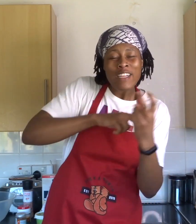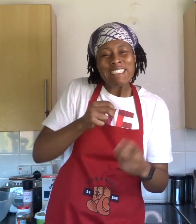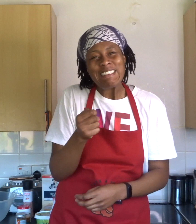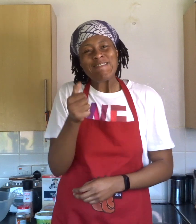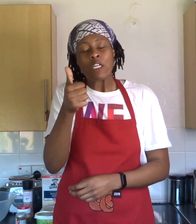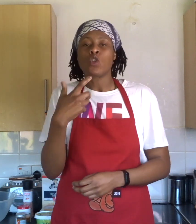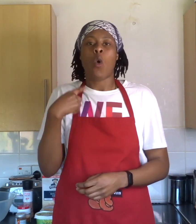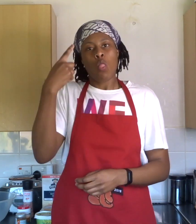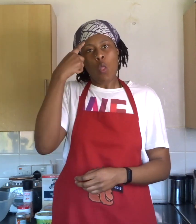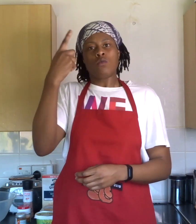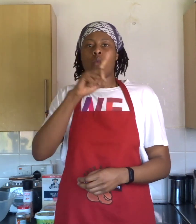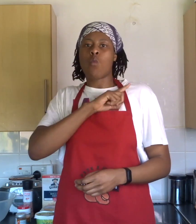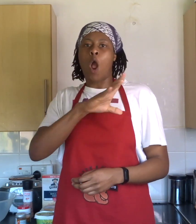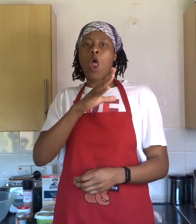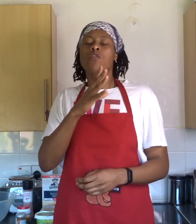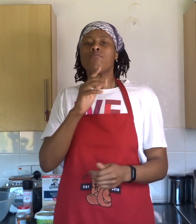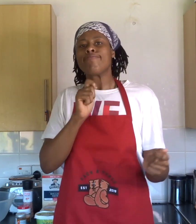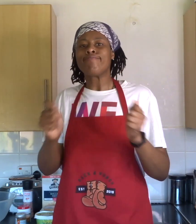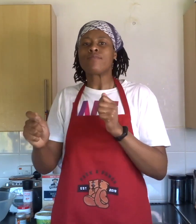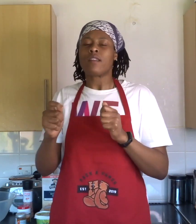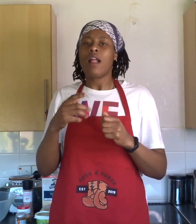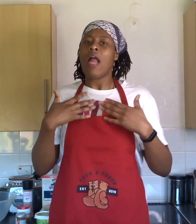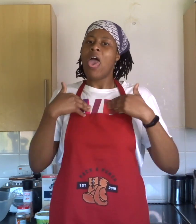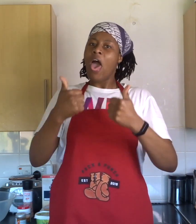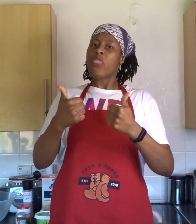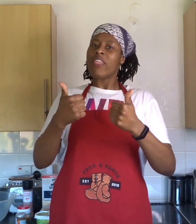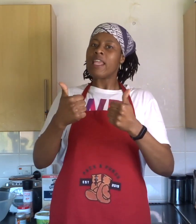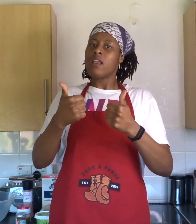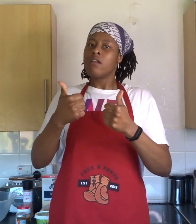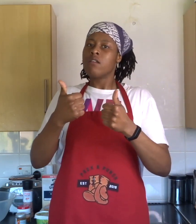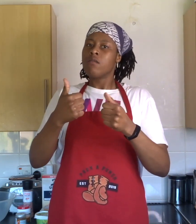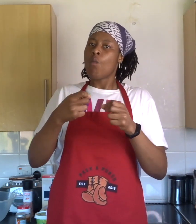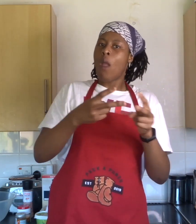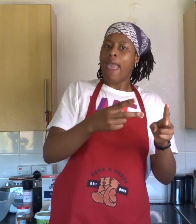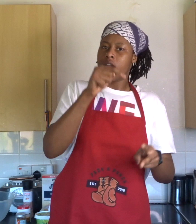as much but at the moment a lot of us are stuck at home and aren't moving around as